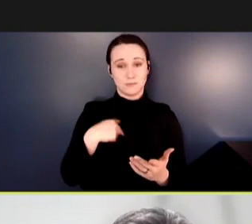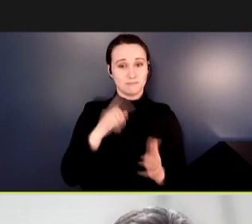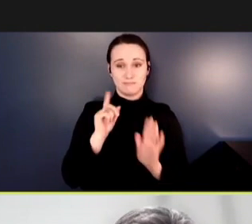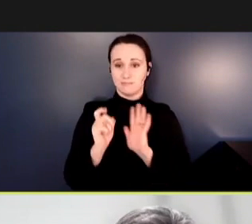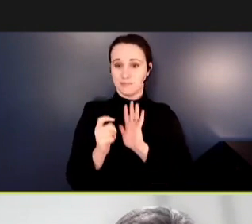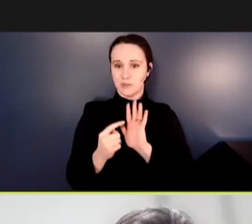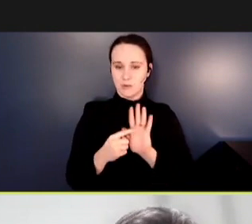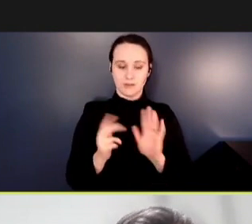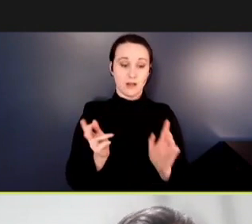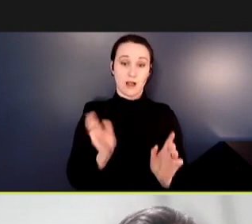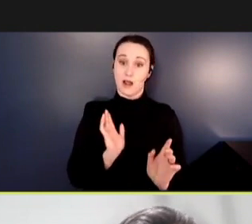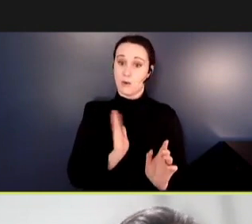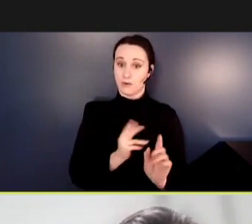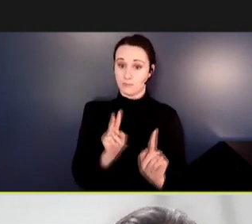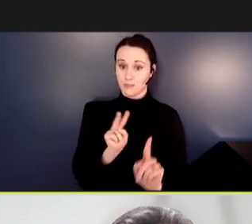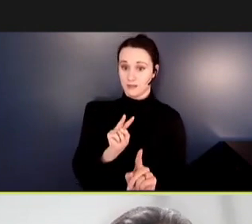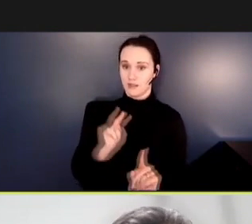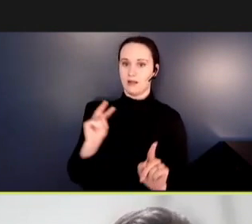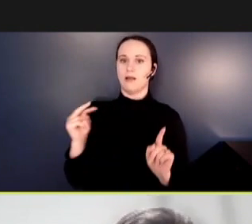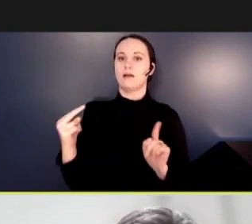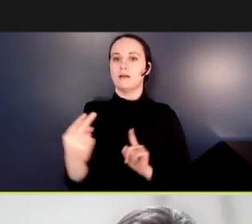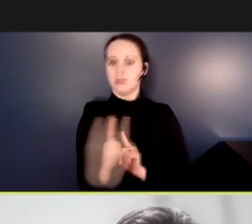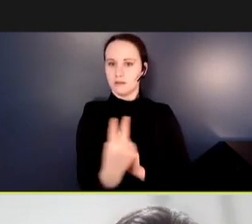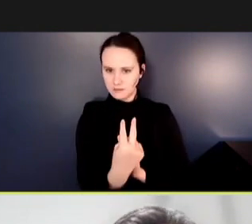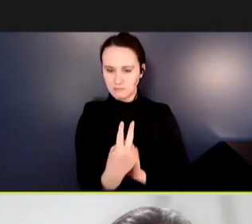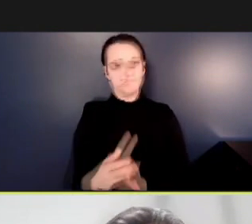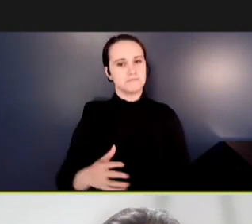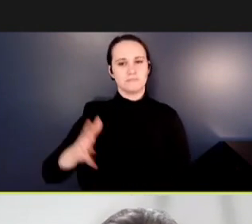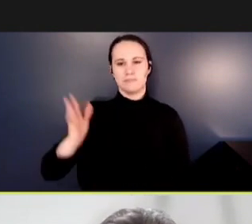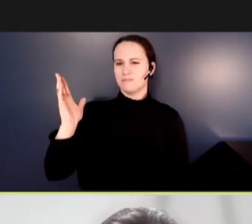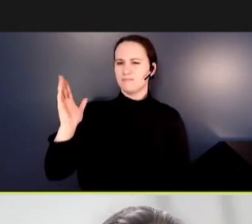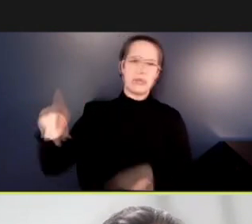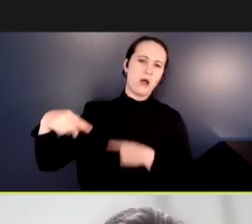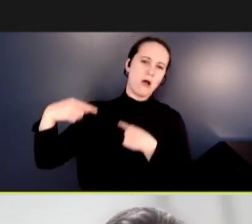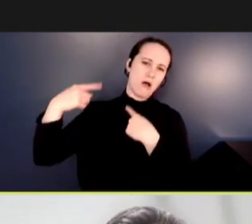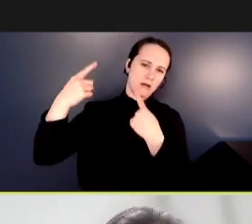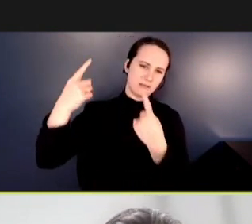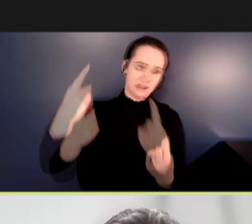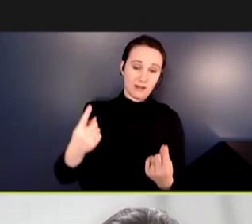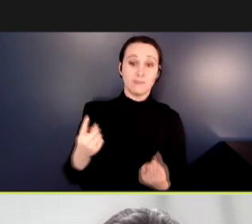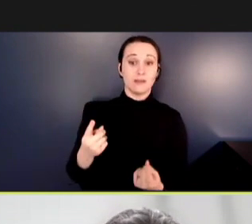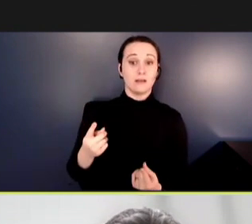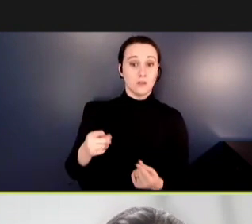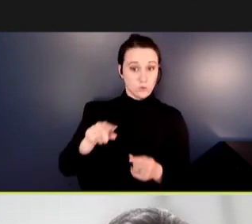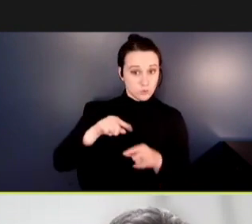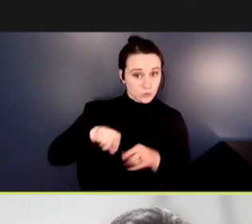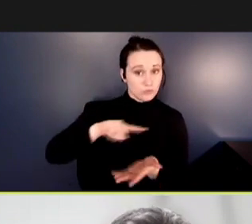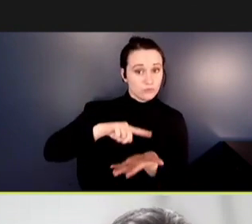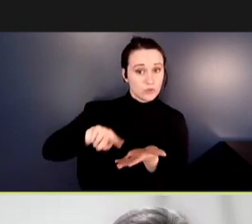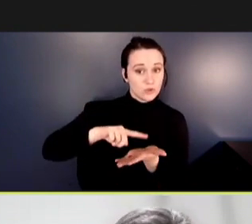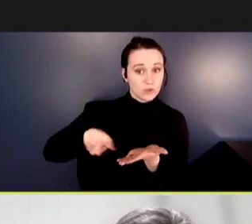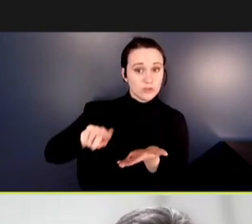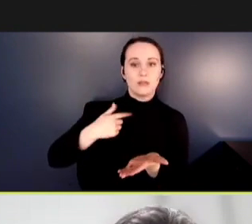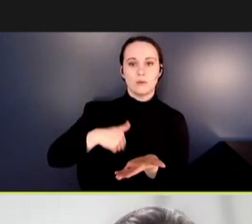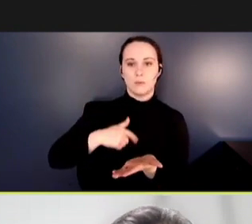shift where for a long time there was actually exclusion of pregnant people in clinical studies,